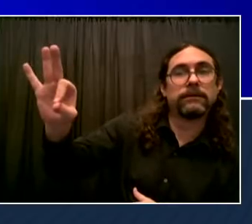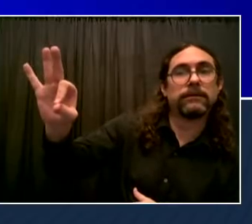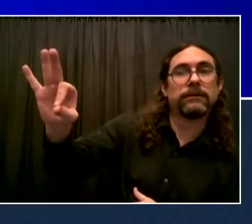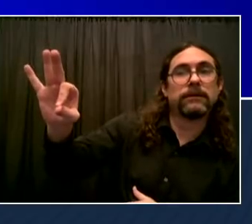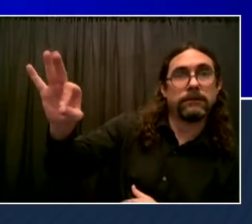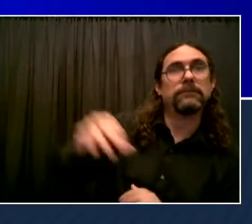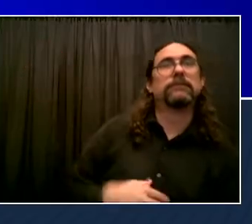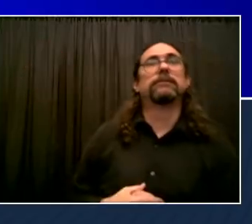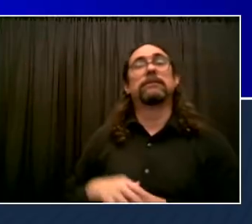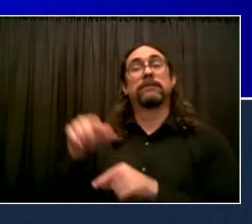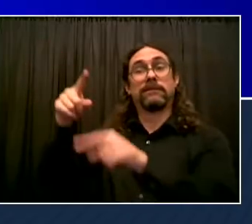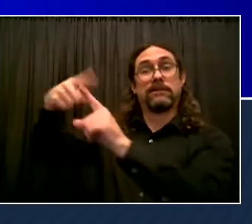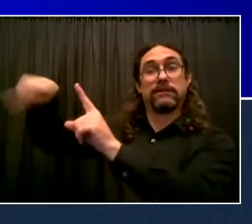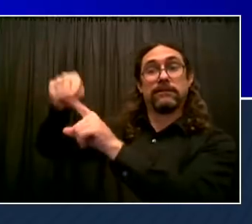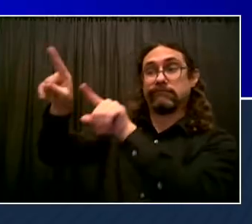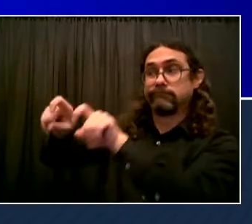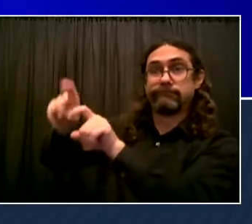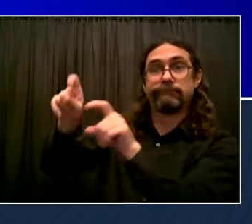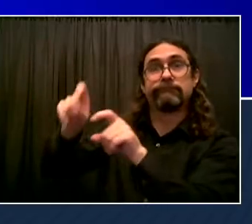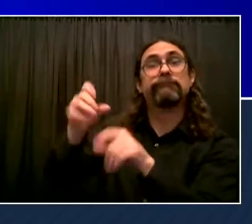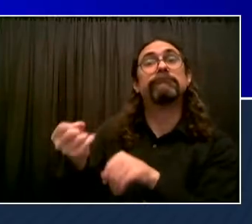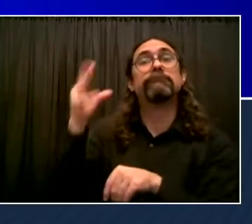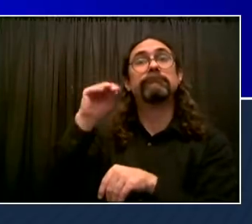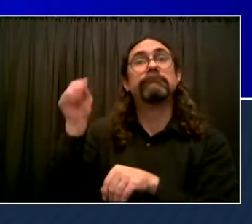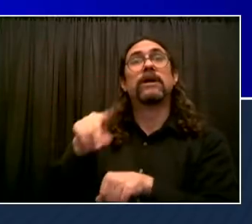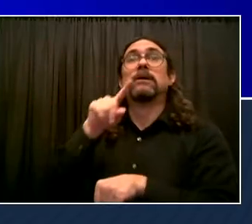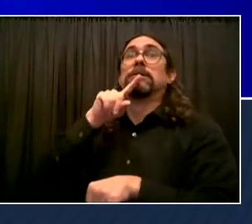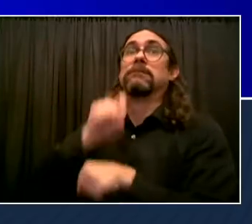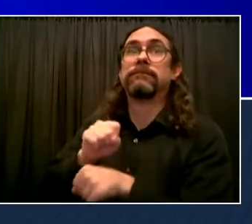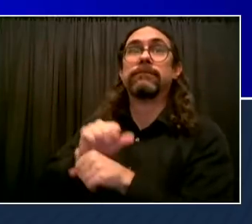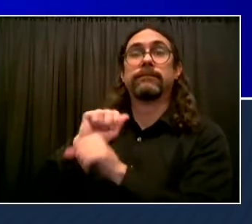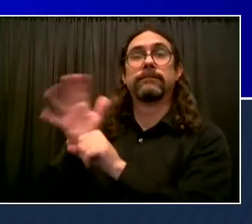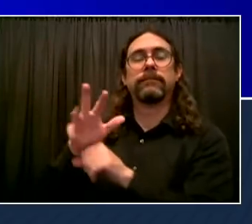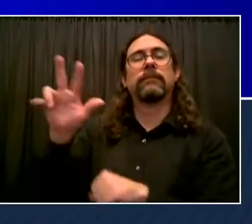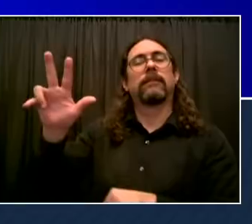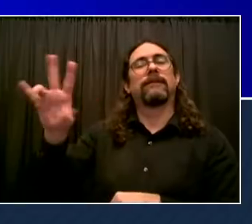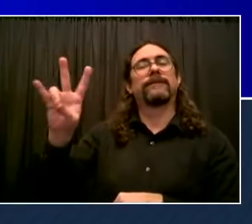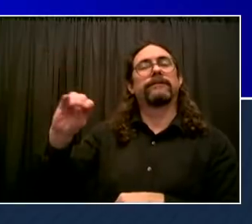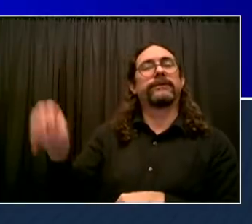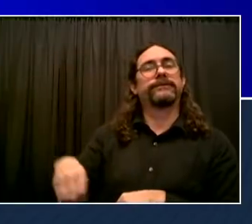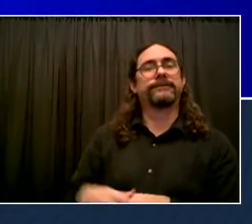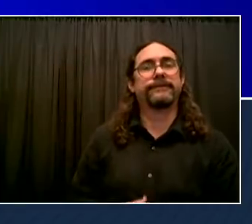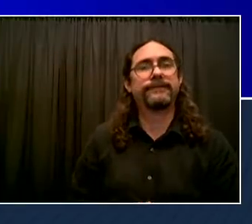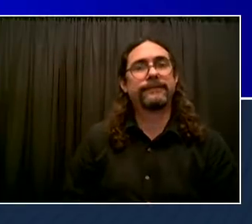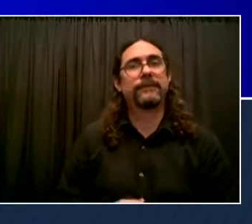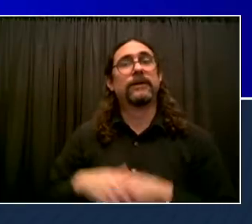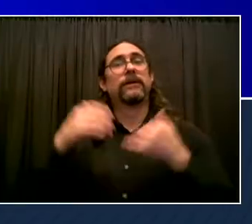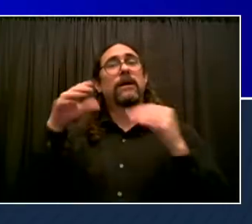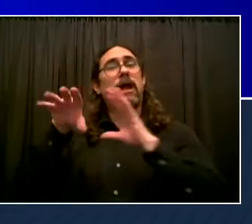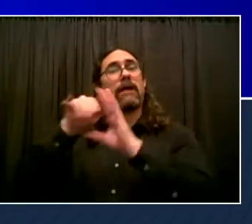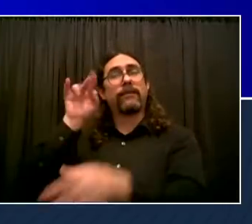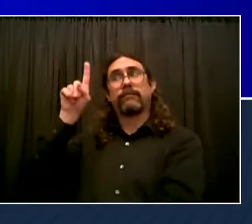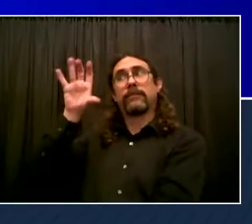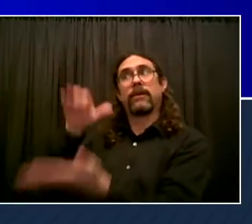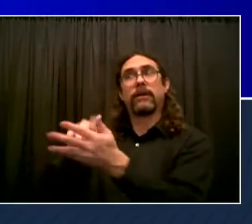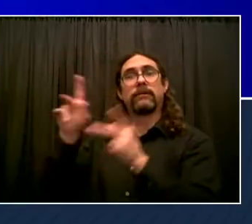PEOPLE AITDMTED TO HOSPITAL, 109 PATIENTS. CONFIRMED POSITIVITY,